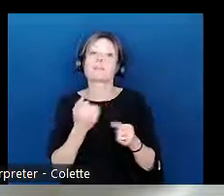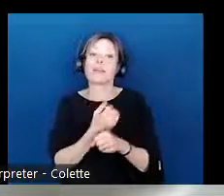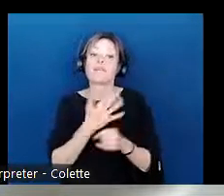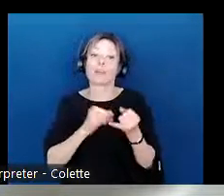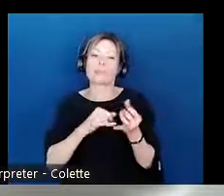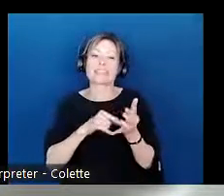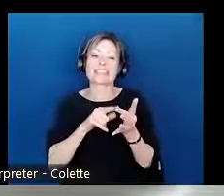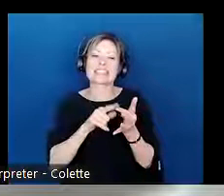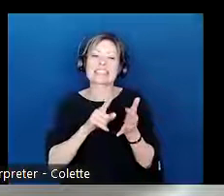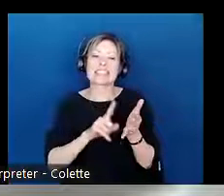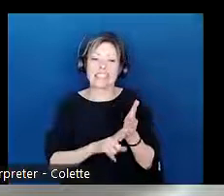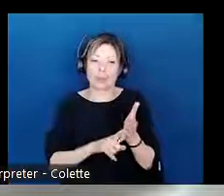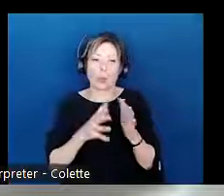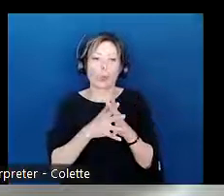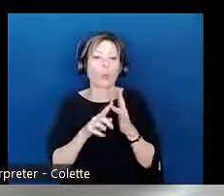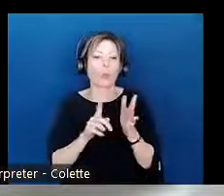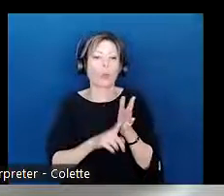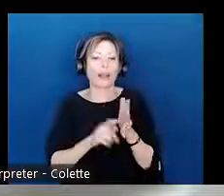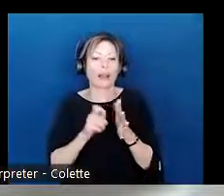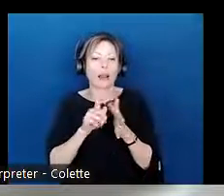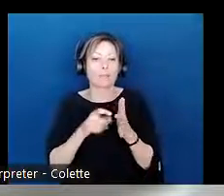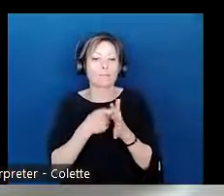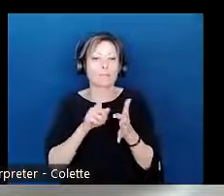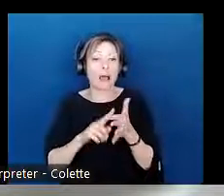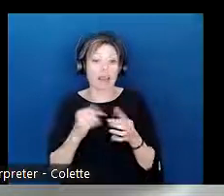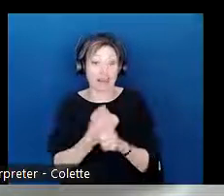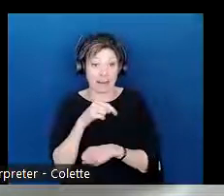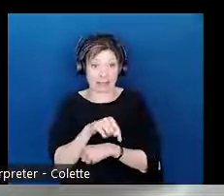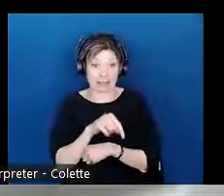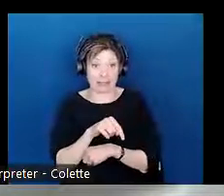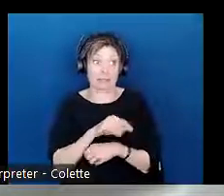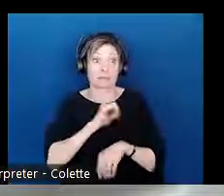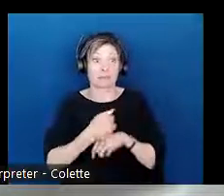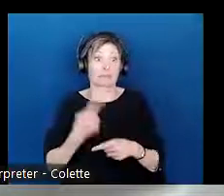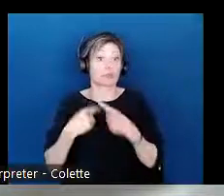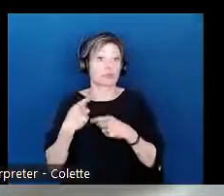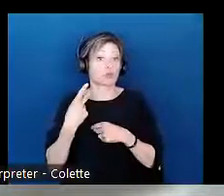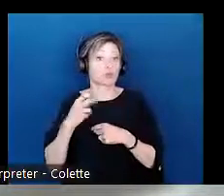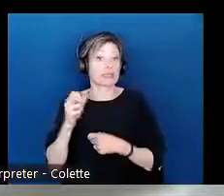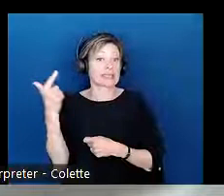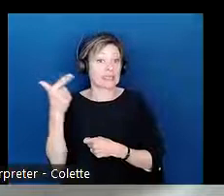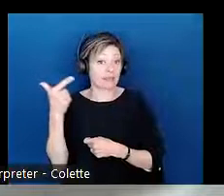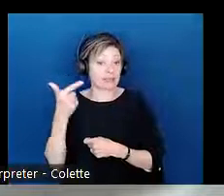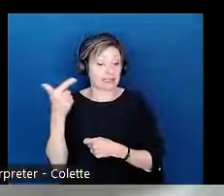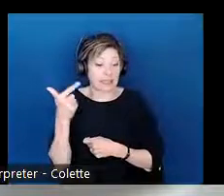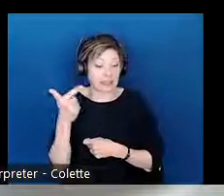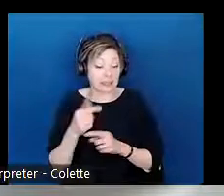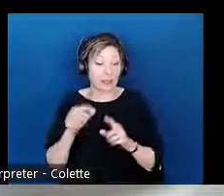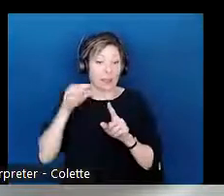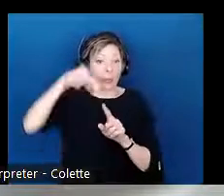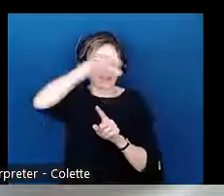and what he was doing was with each feather if you like that um creating a texture that